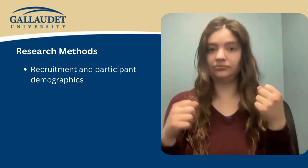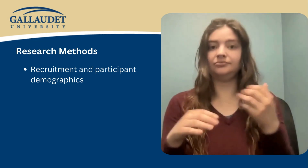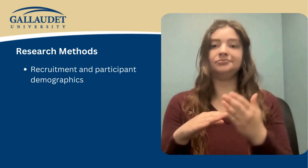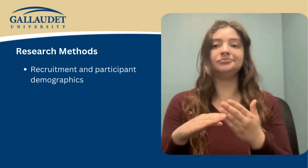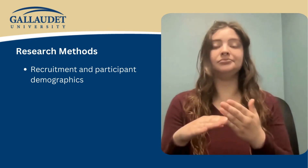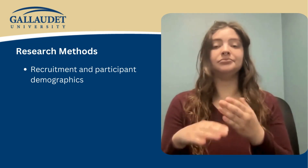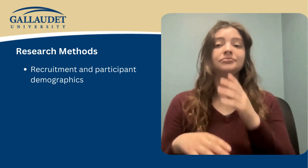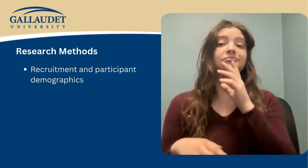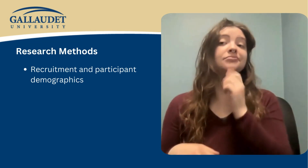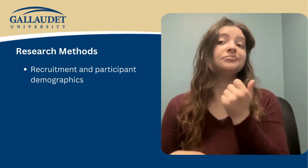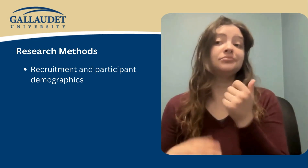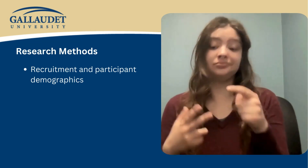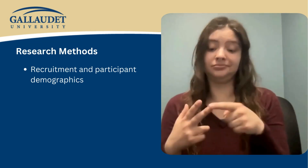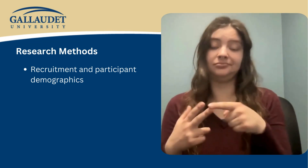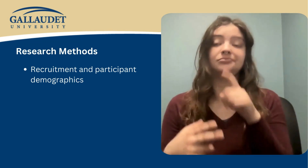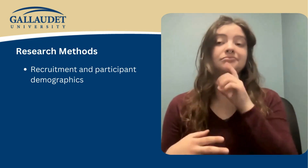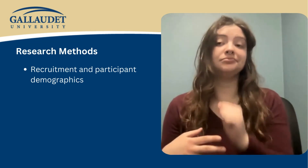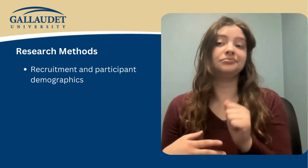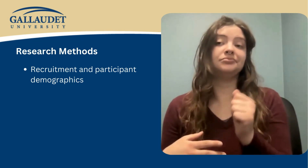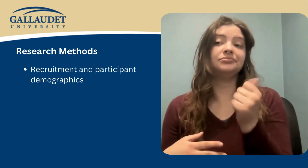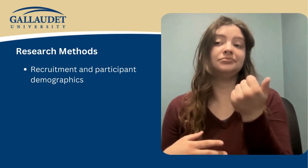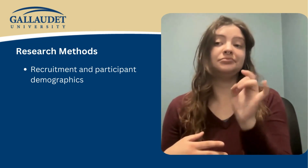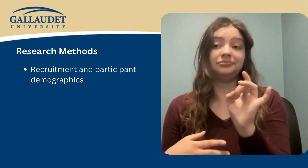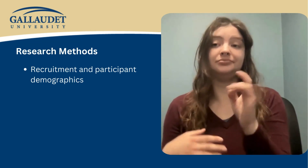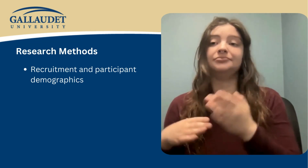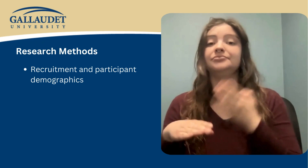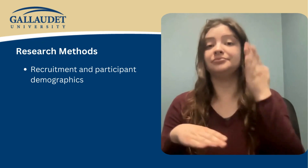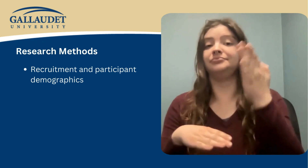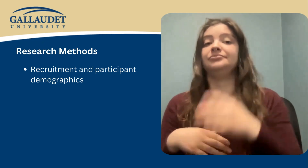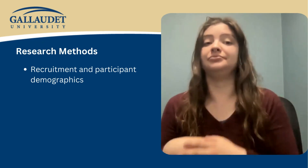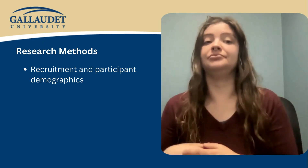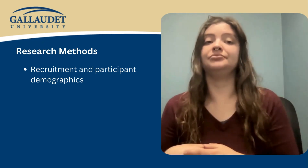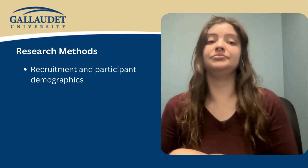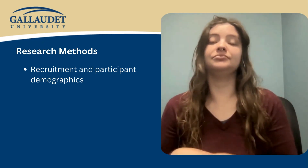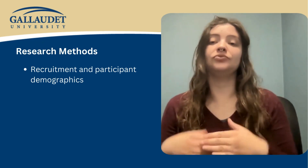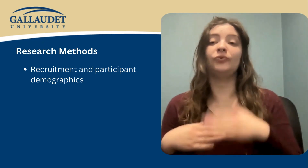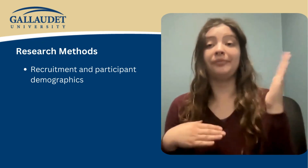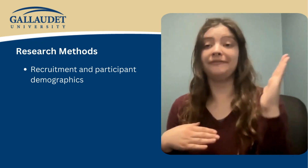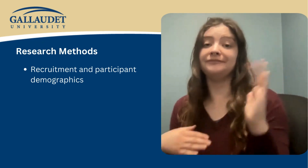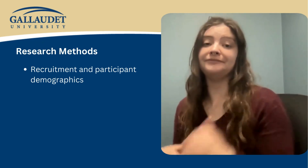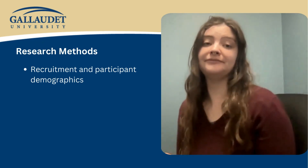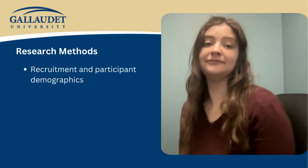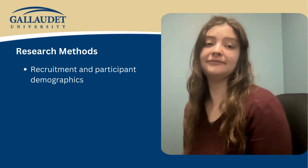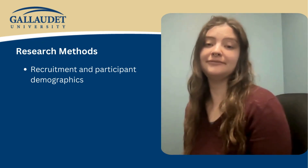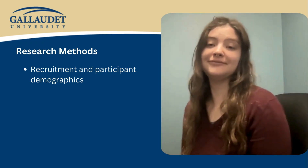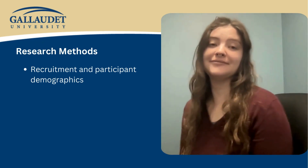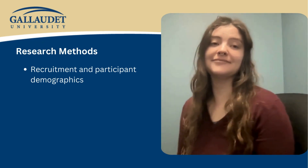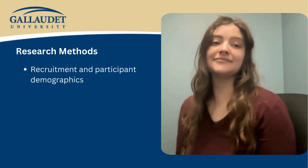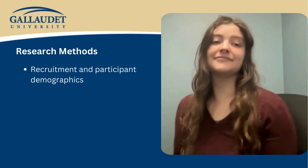are fluent in ASL, and at least 18 years old. Most participants are